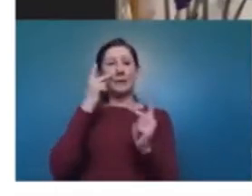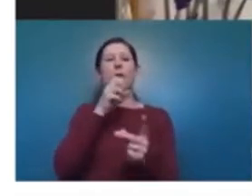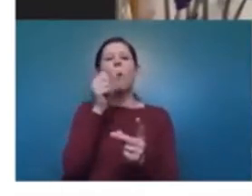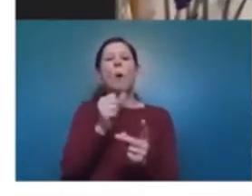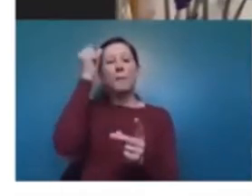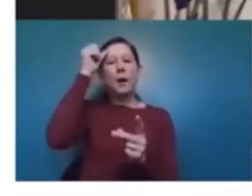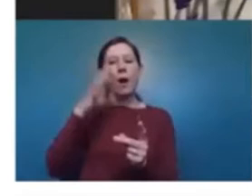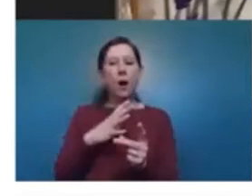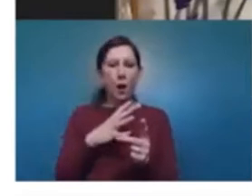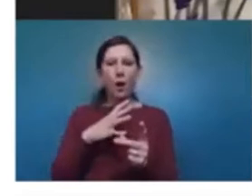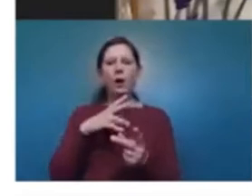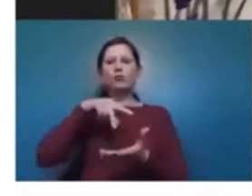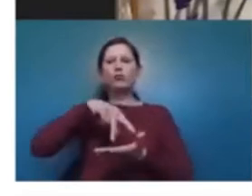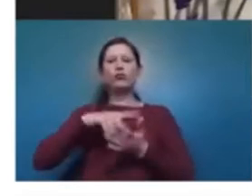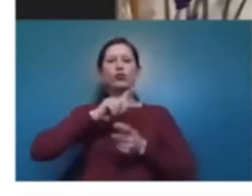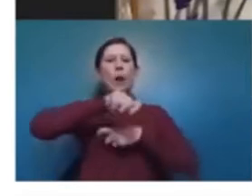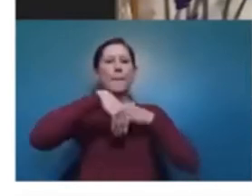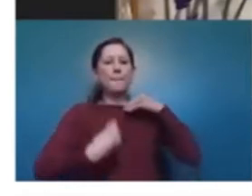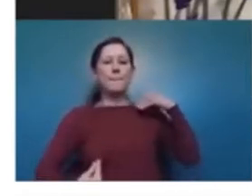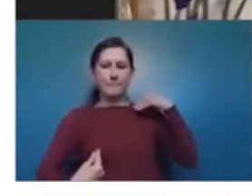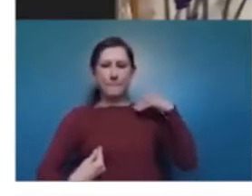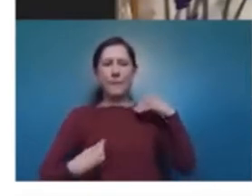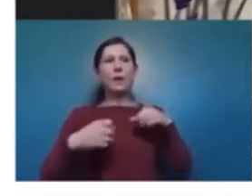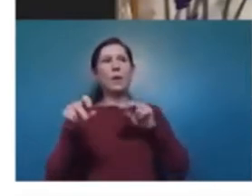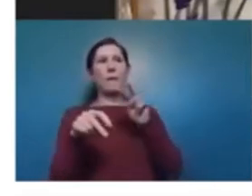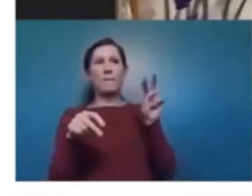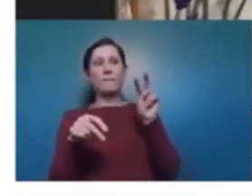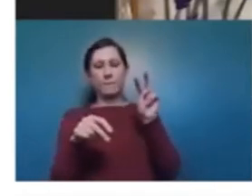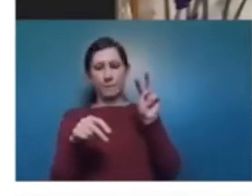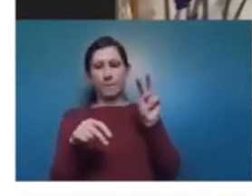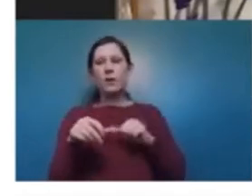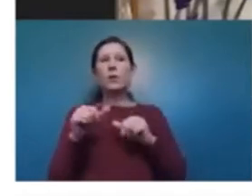shawl looking out to his left, his grey goatee balances out